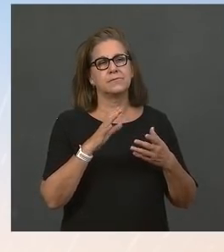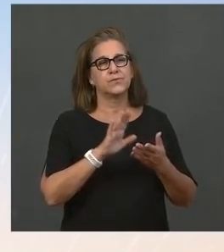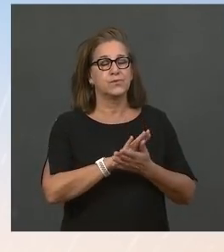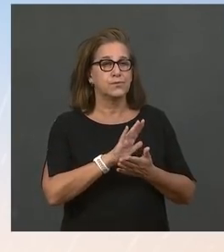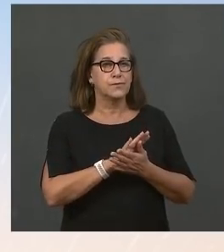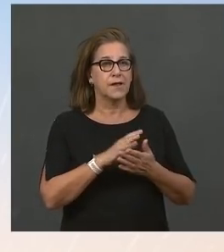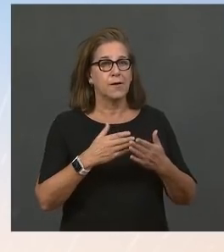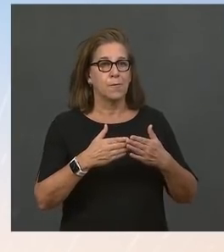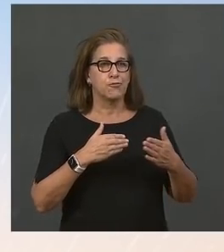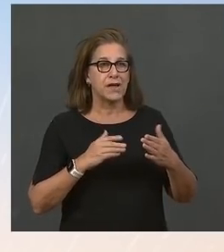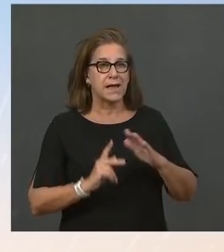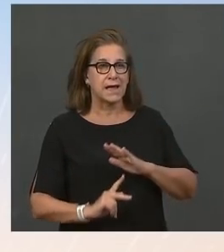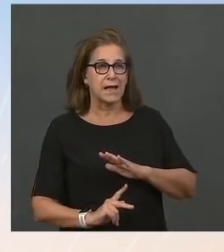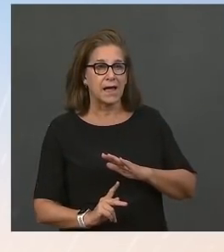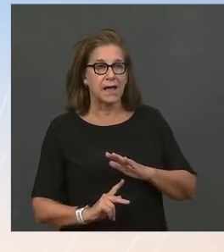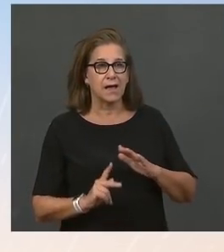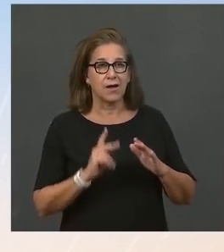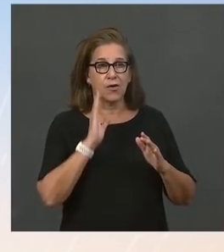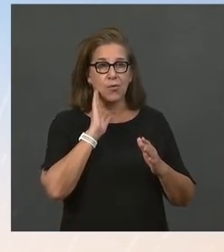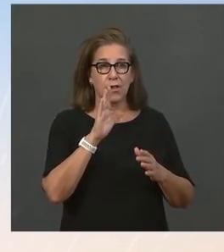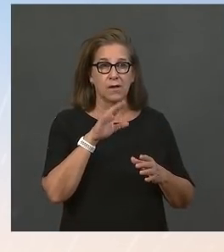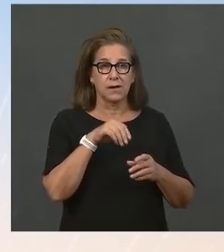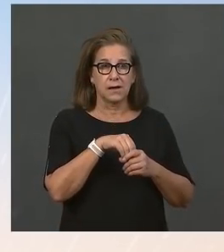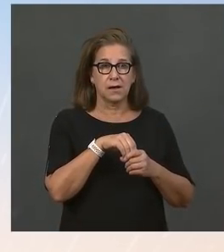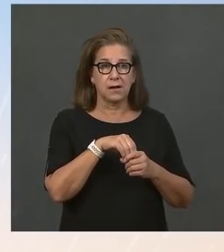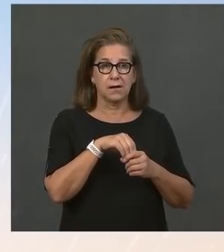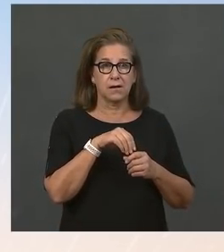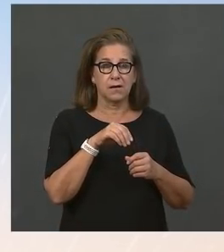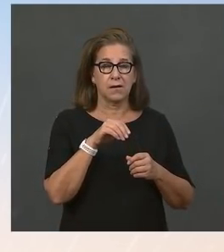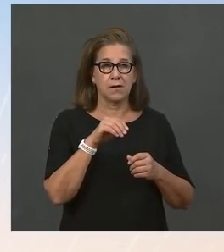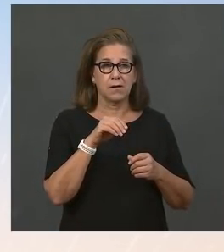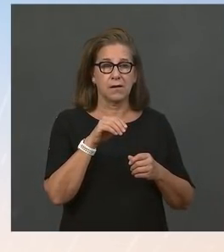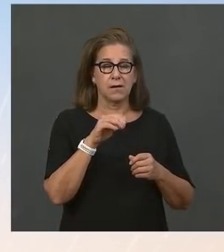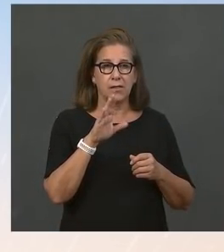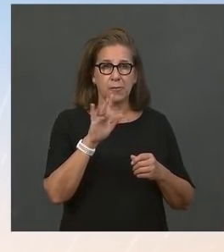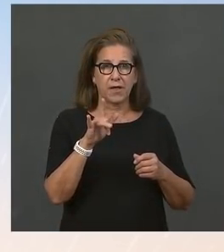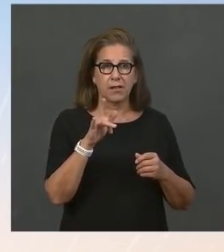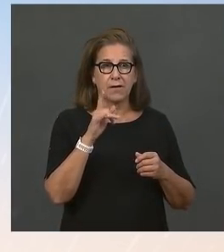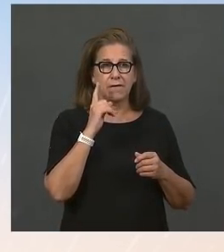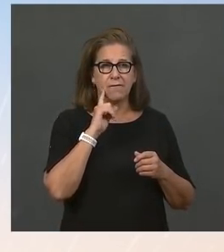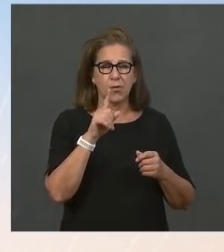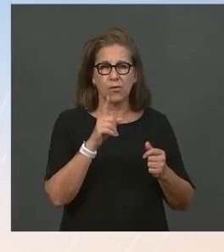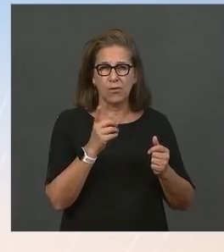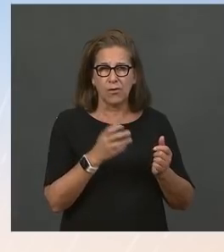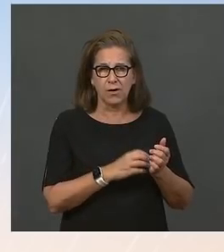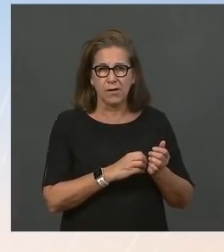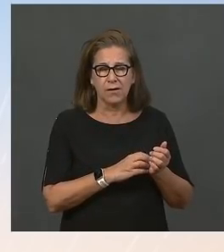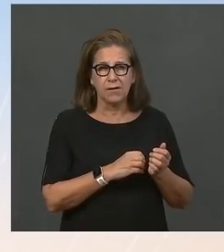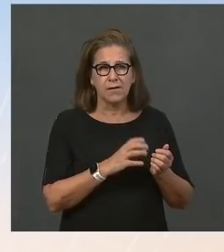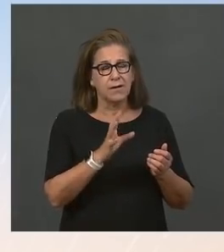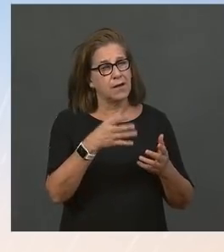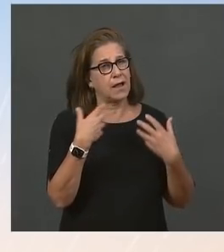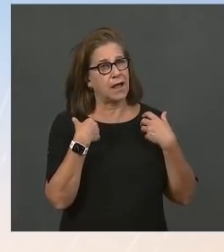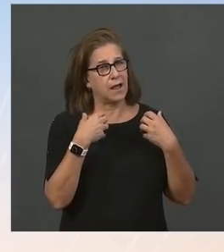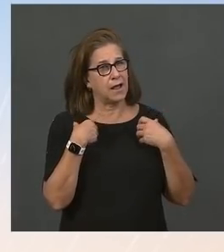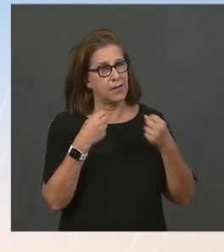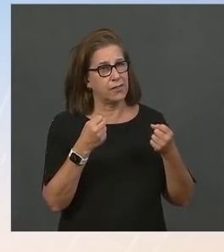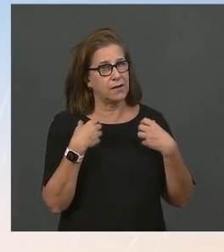Because you're saying, no matter what happens, it looks like we'll have at least as much. So, I was just wondering -- can you clarify, is that --